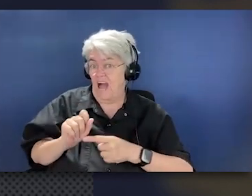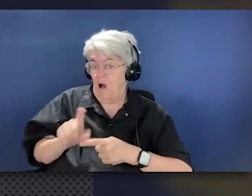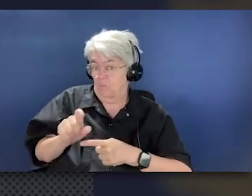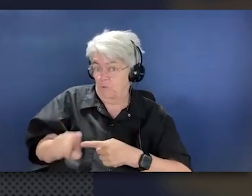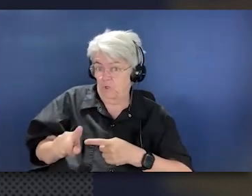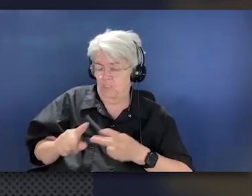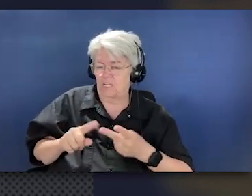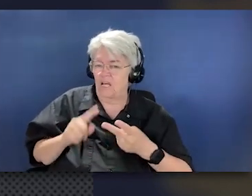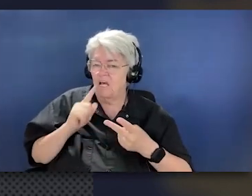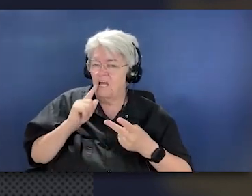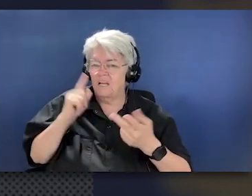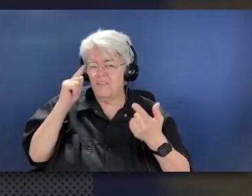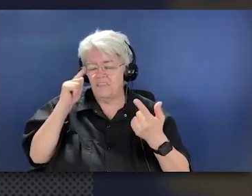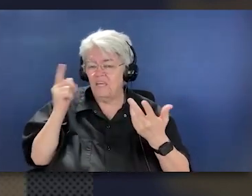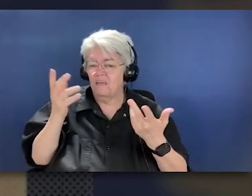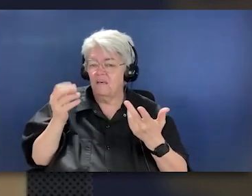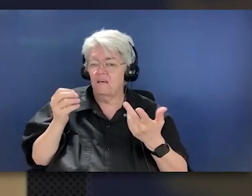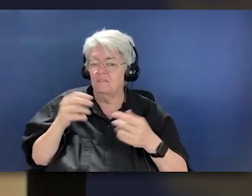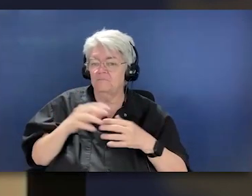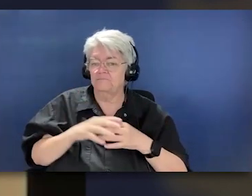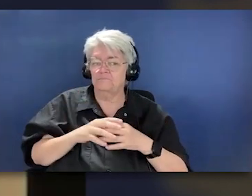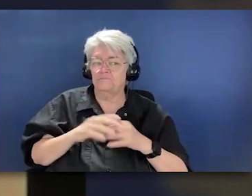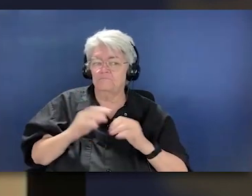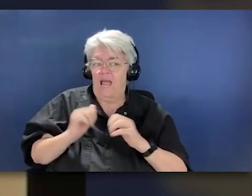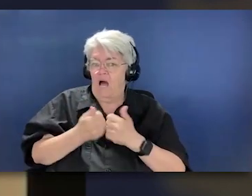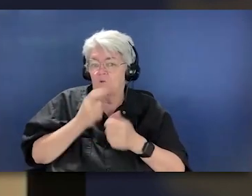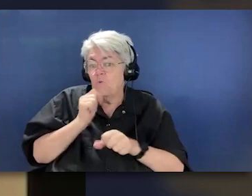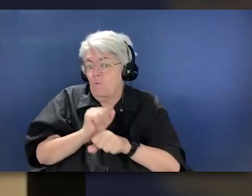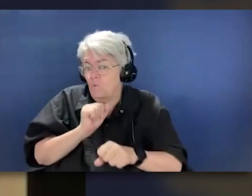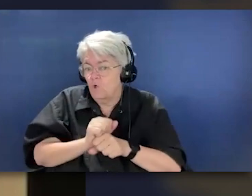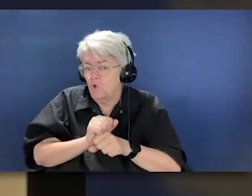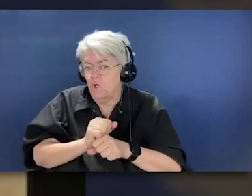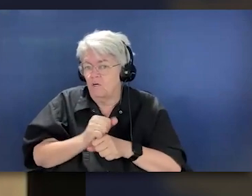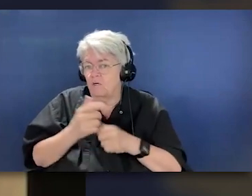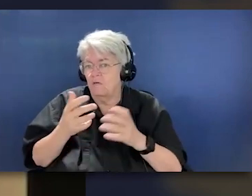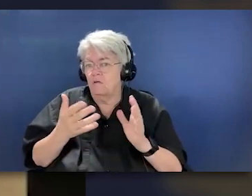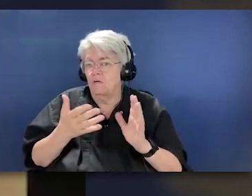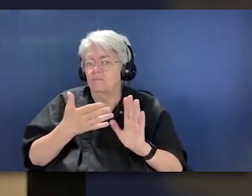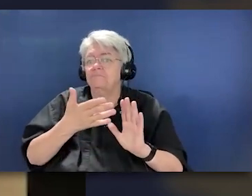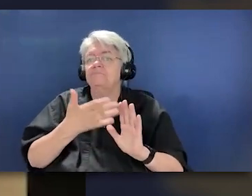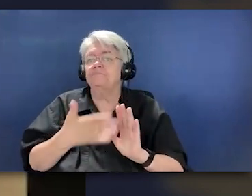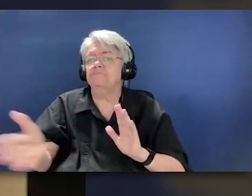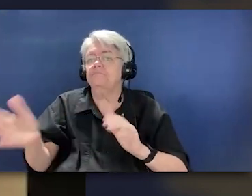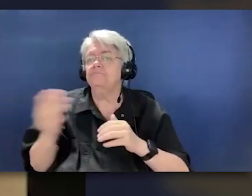to work outside of those boxes? And I don’t think any of us individually are going to get there 100%